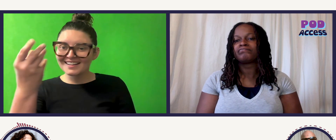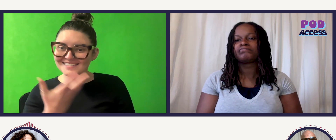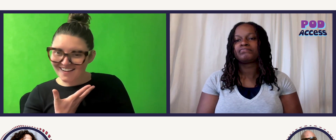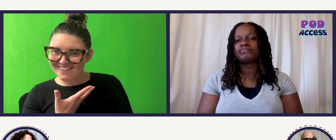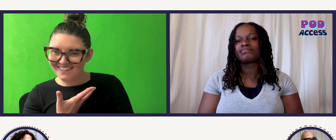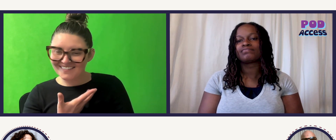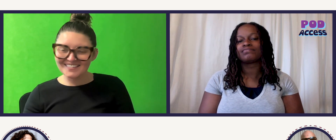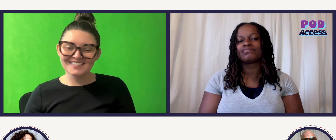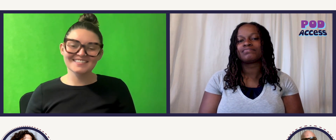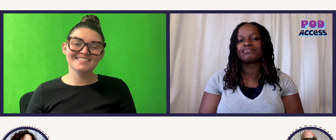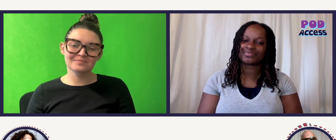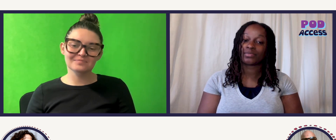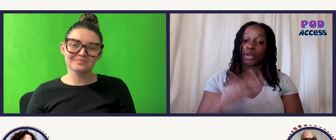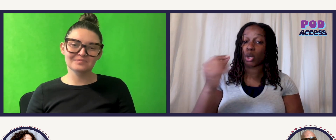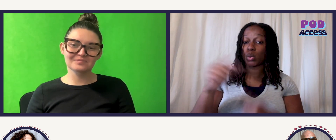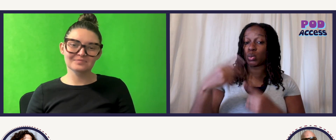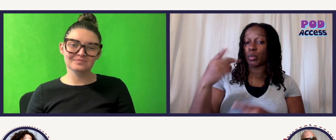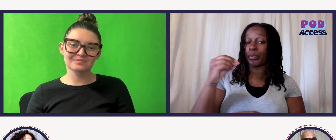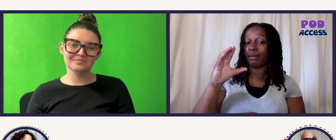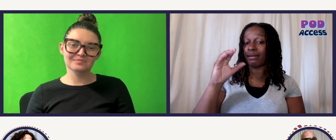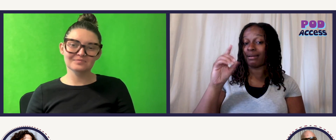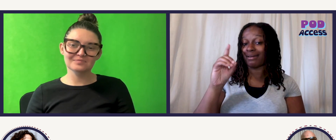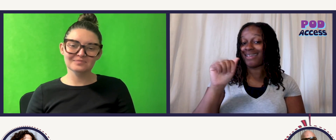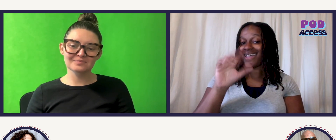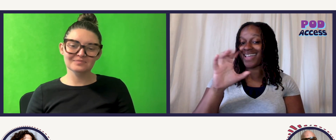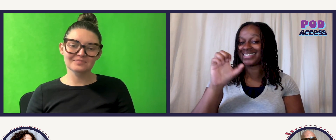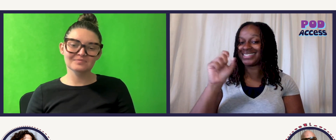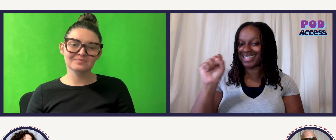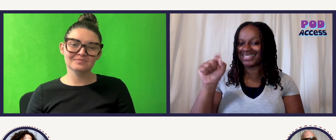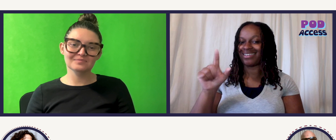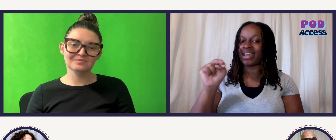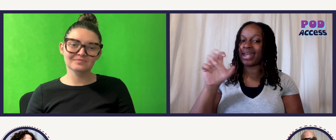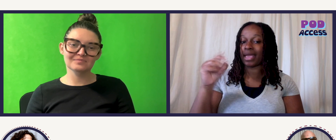Let us know. Go to PODAccess.net and hit the Contact Us button.